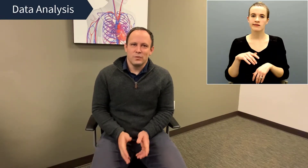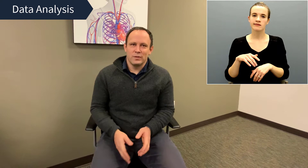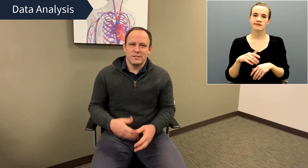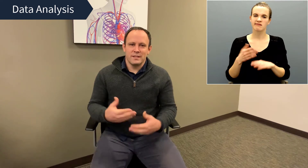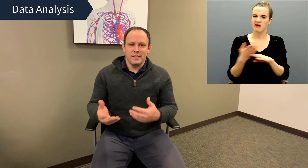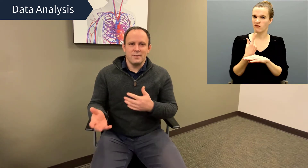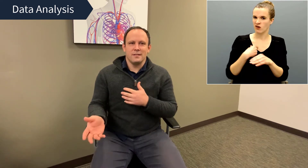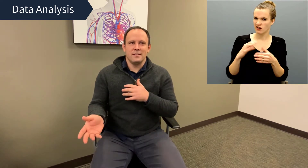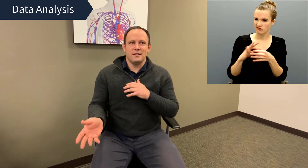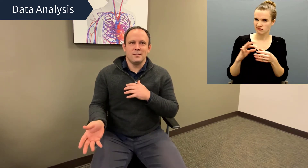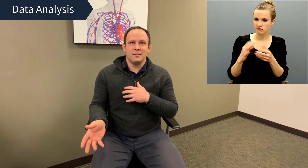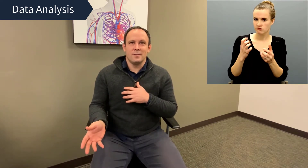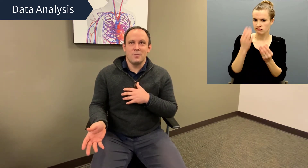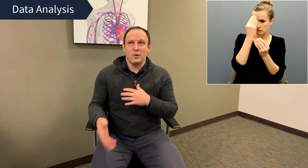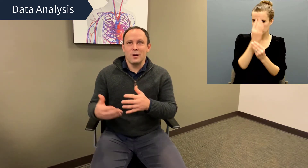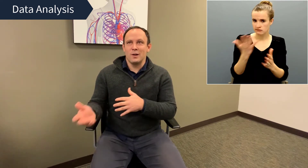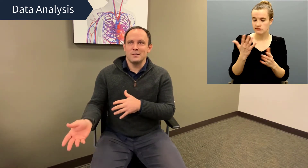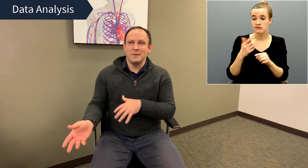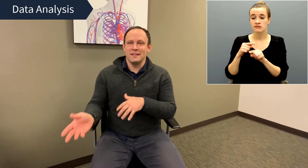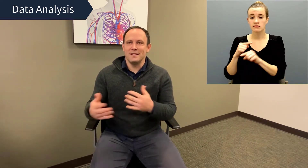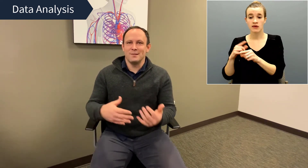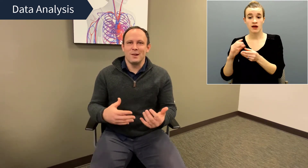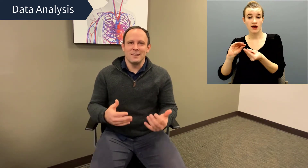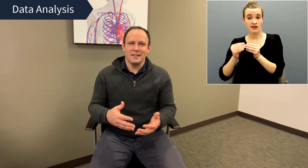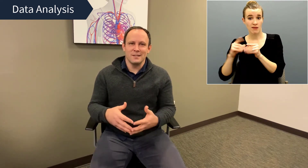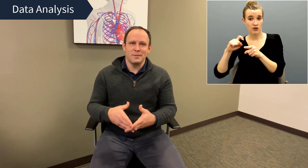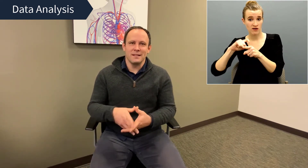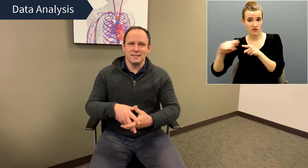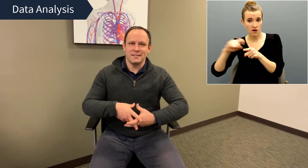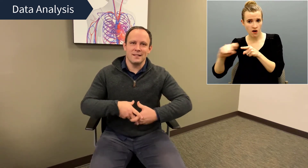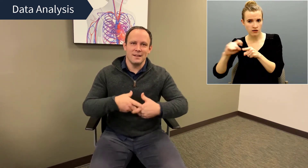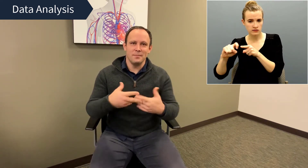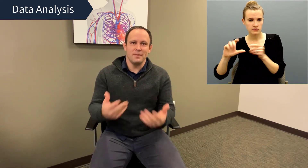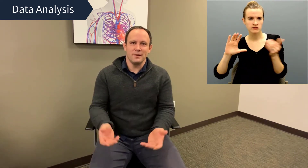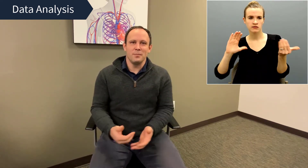First there, there are more calls made than there are clinics because there are